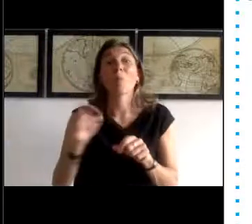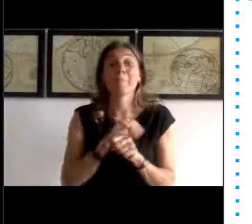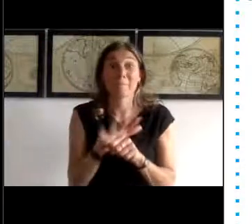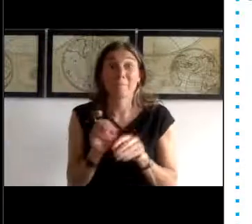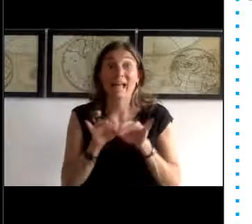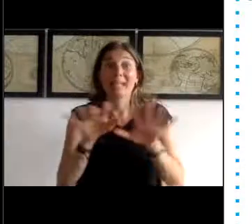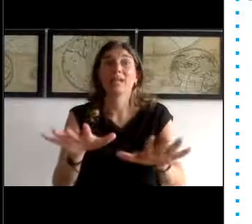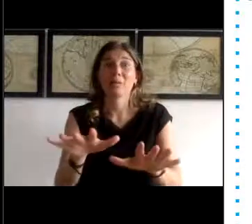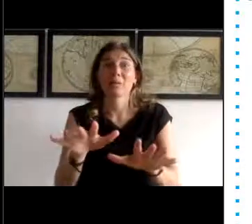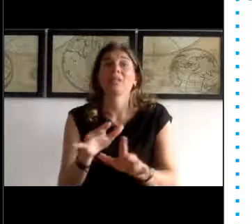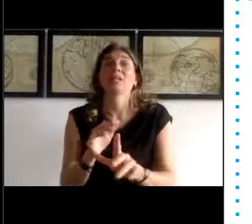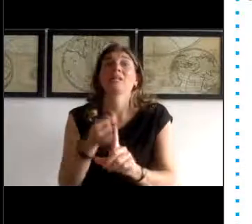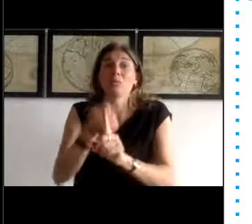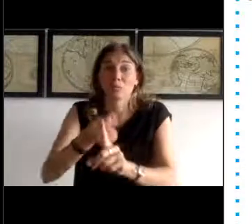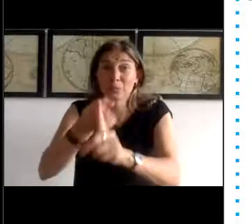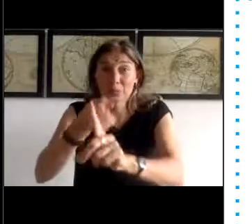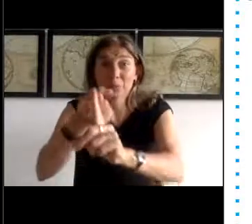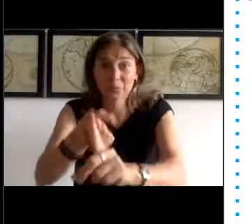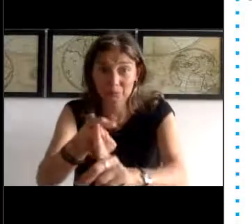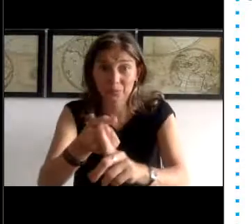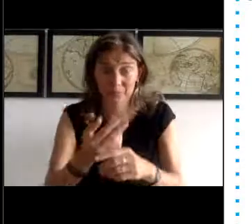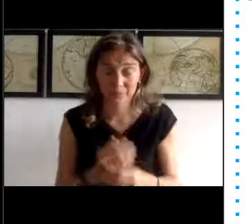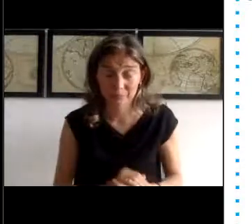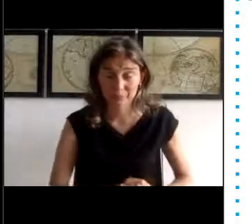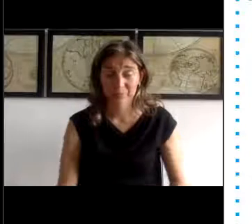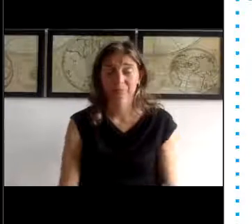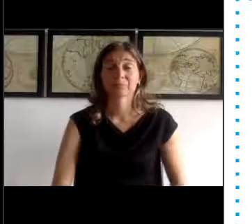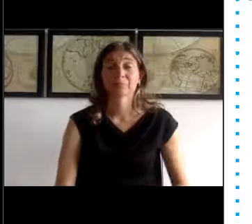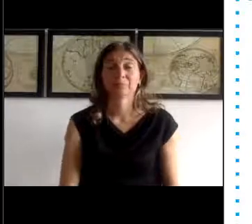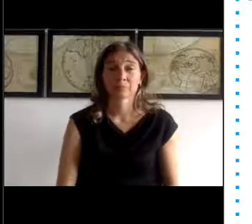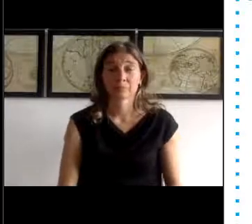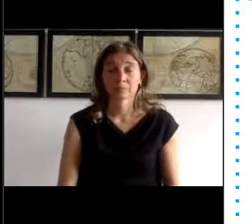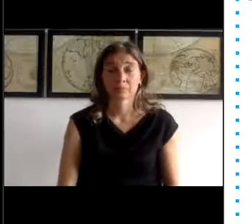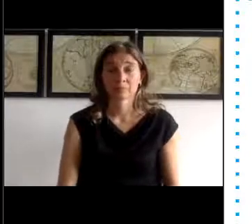that are being explored to suggest them for the new programme